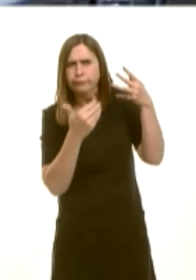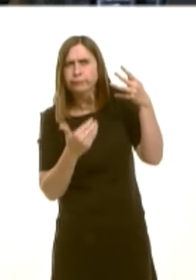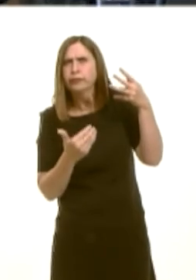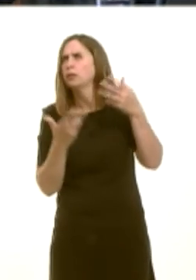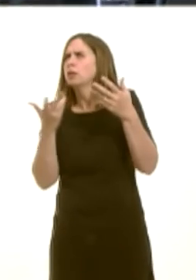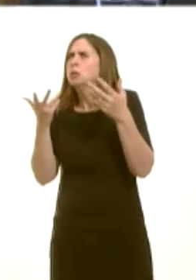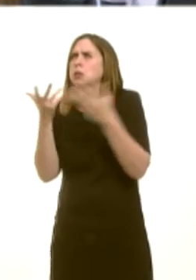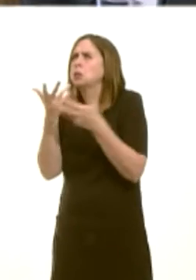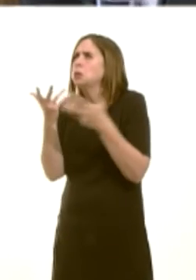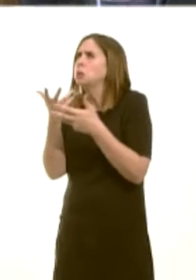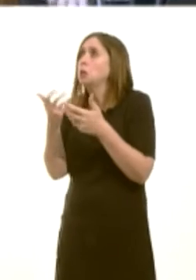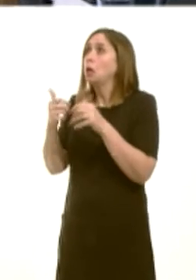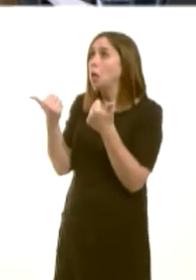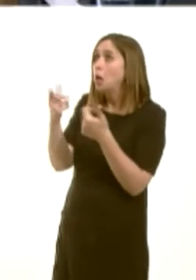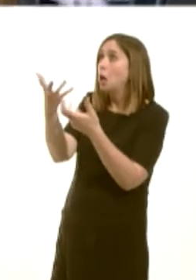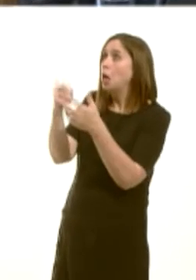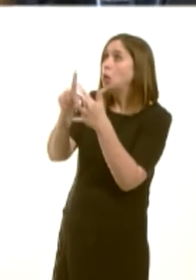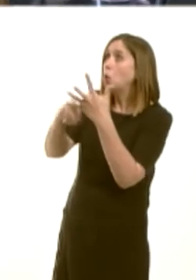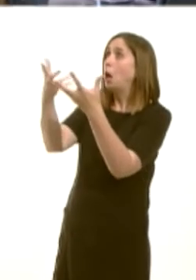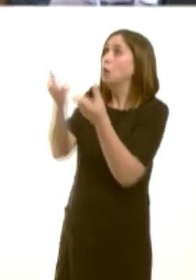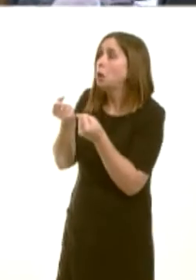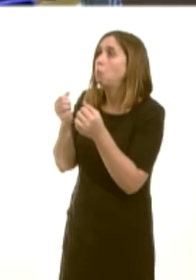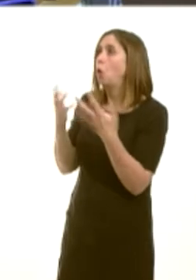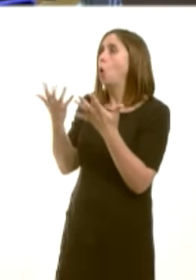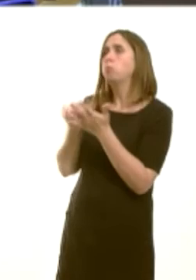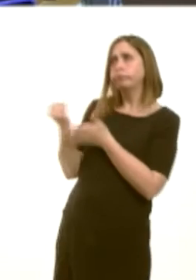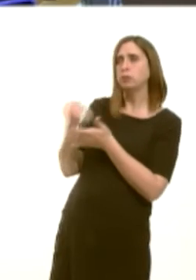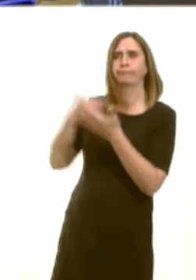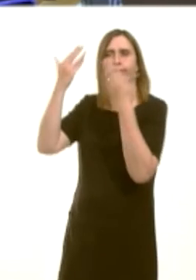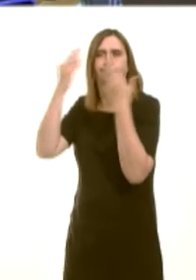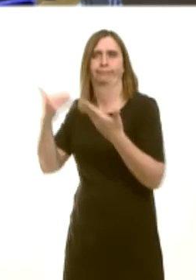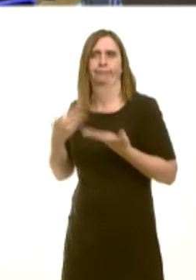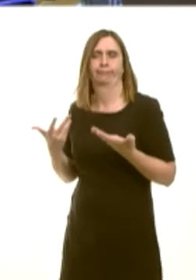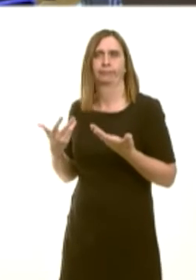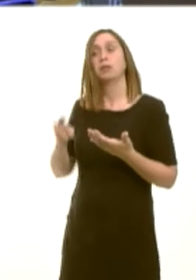go. Regardless of the outcome of those negotiations, itís still important that Wales remains part